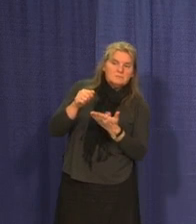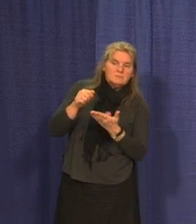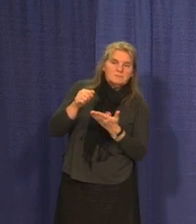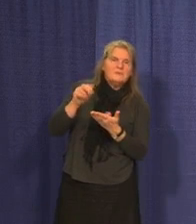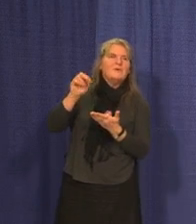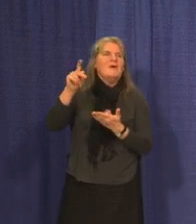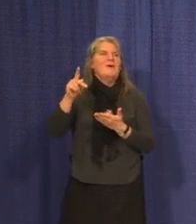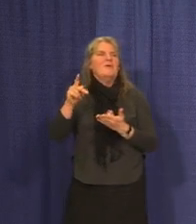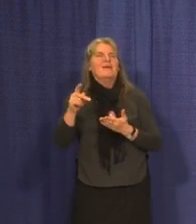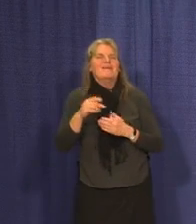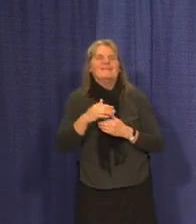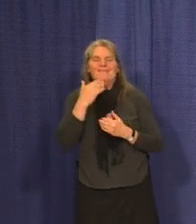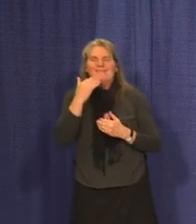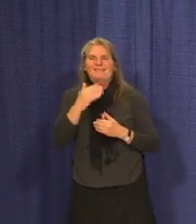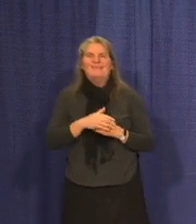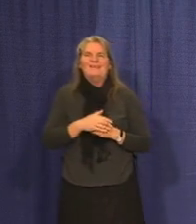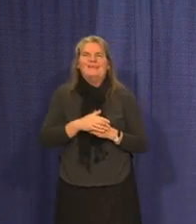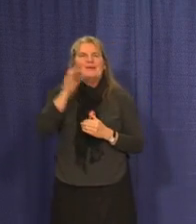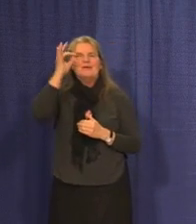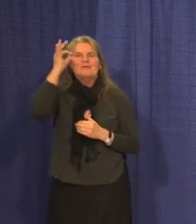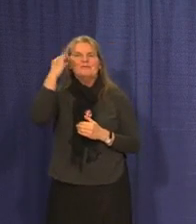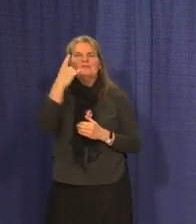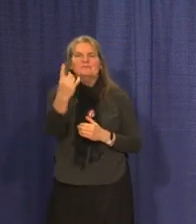Pat: We can hear you Maryne. Reporter: